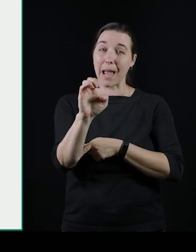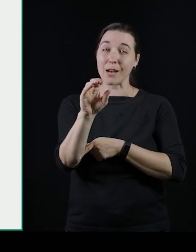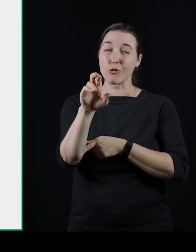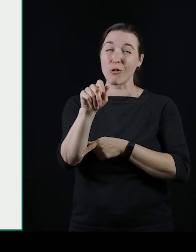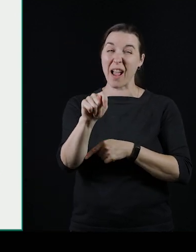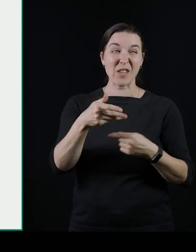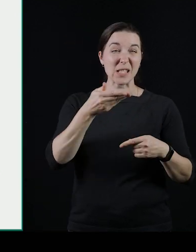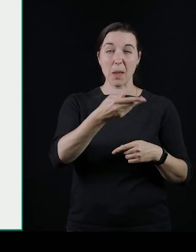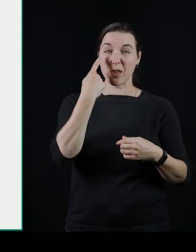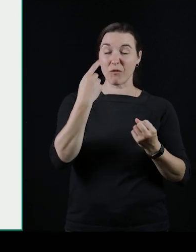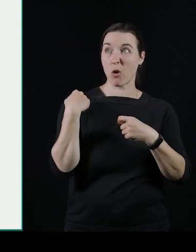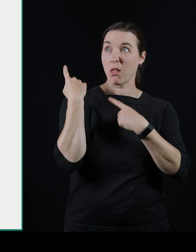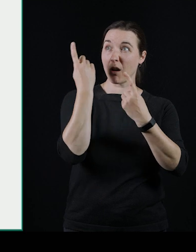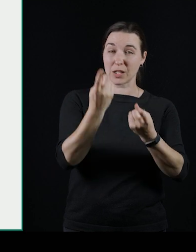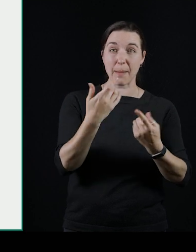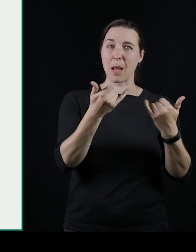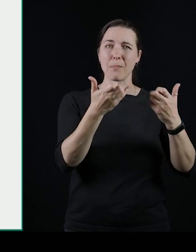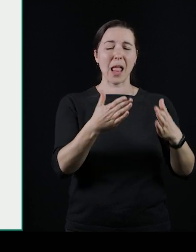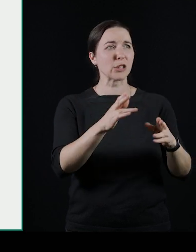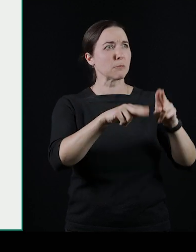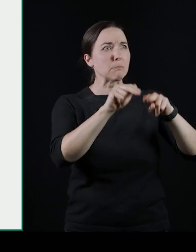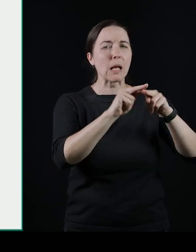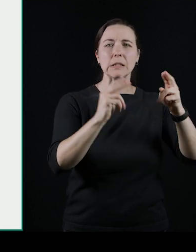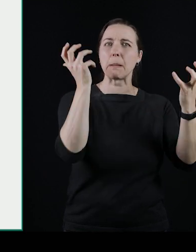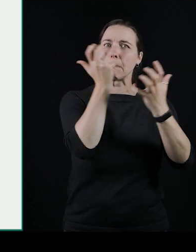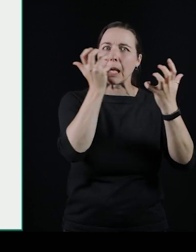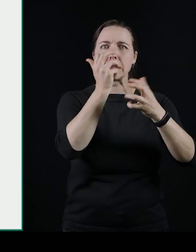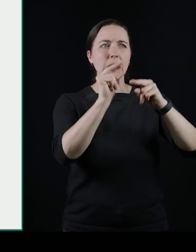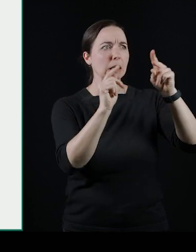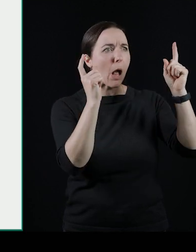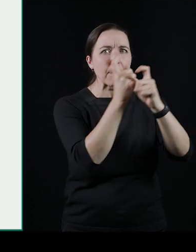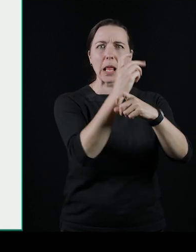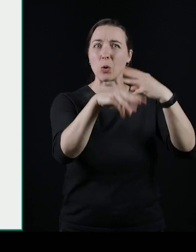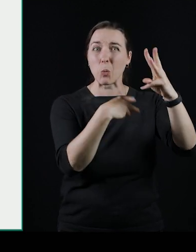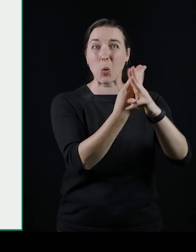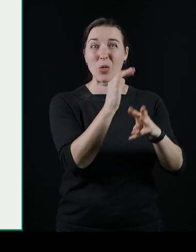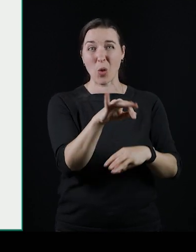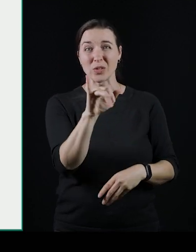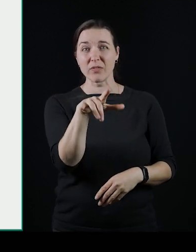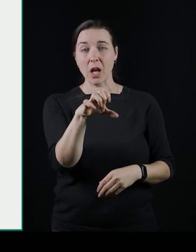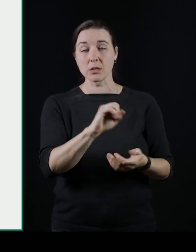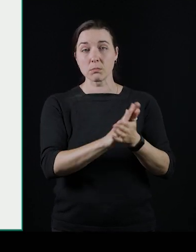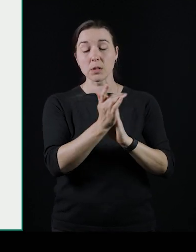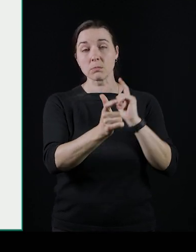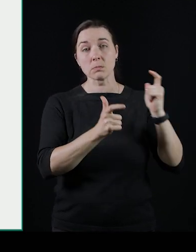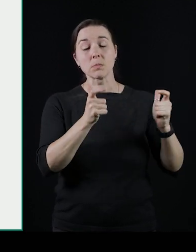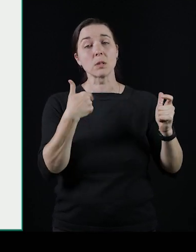it has been around for a while with players building amazing and complex worlds, these files could get really large.